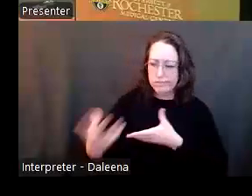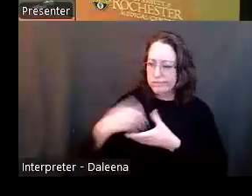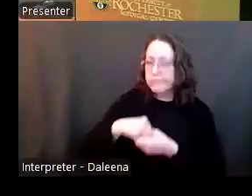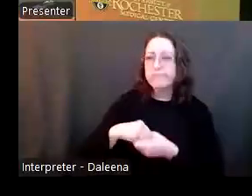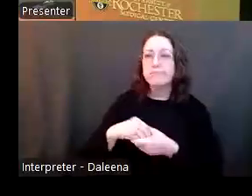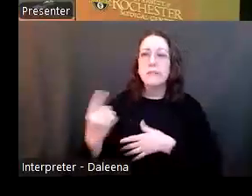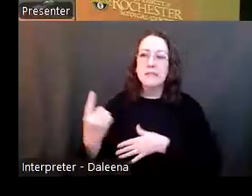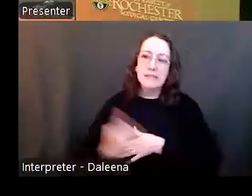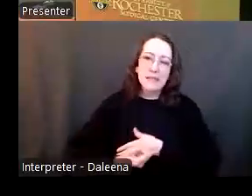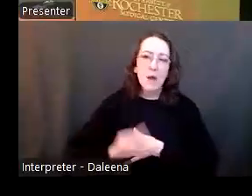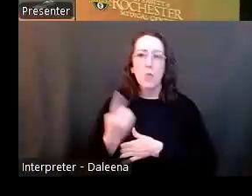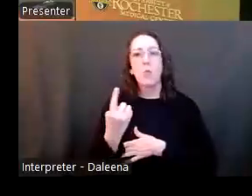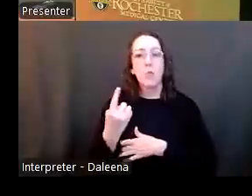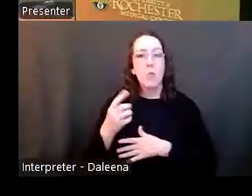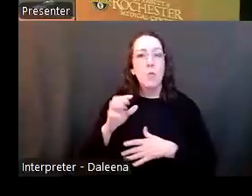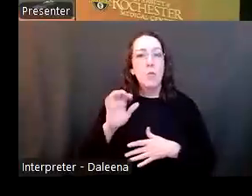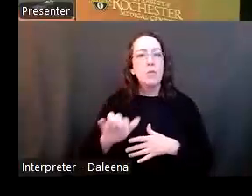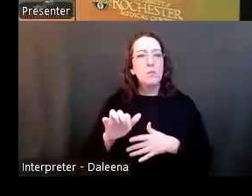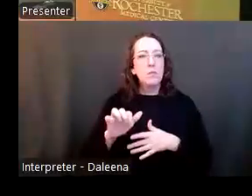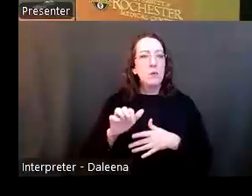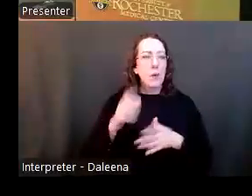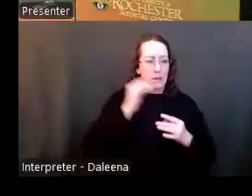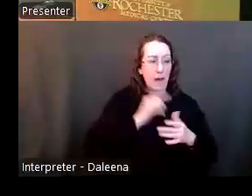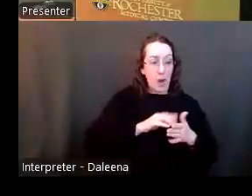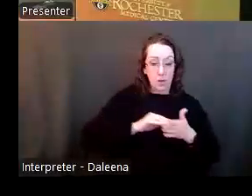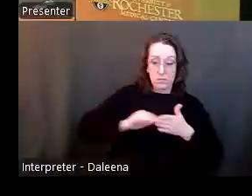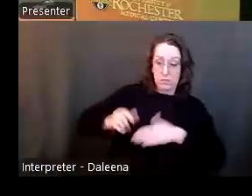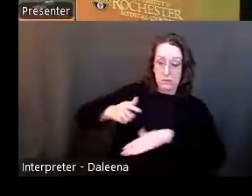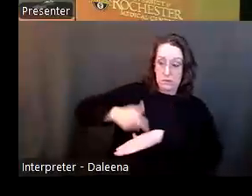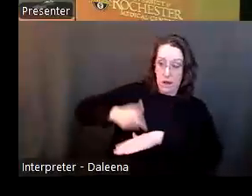we're really thinking towards discharge from day one as one as well what are we going to need to